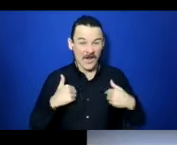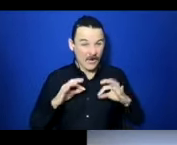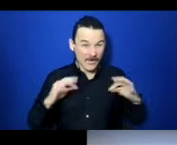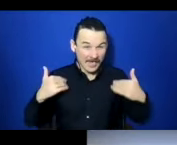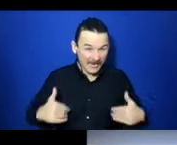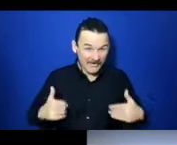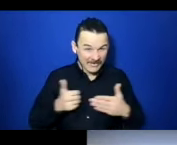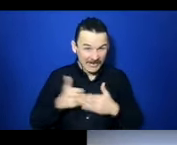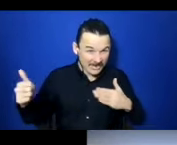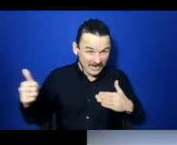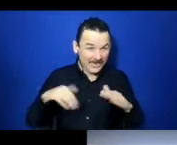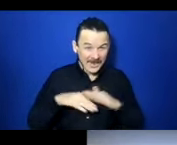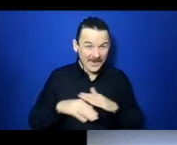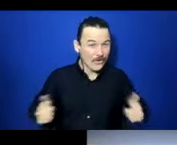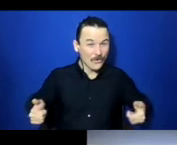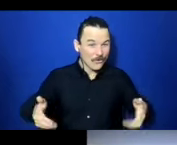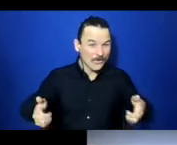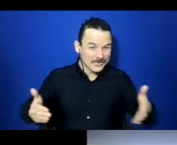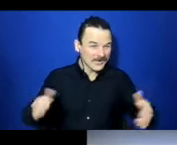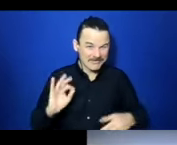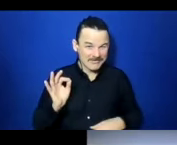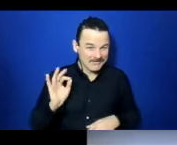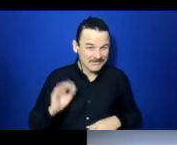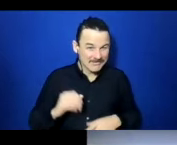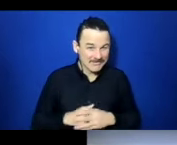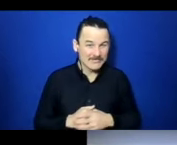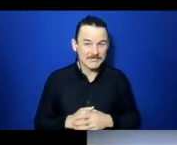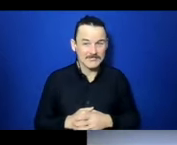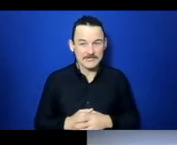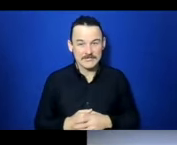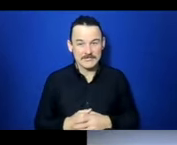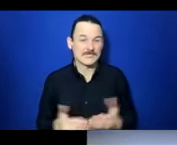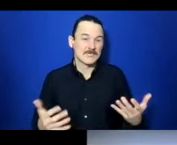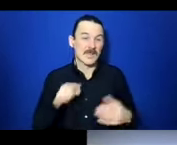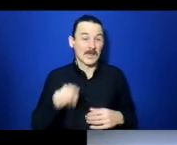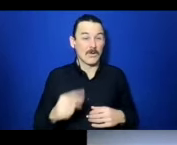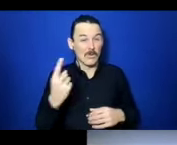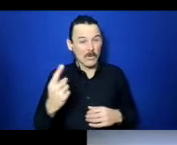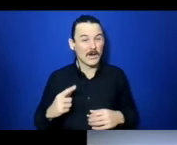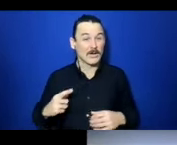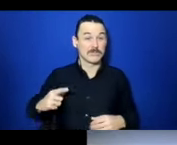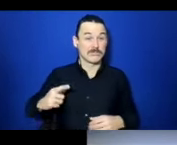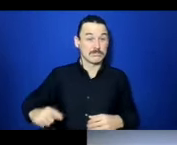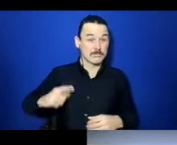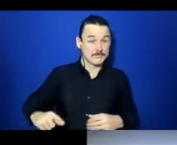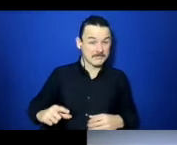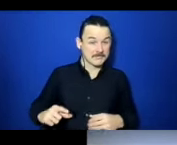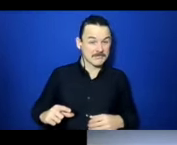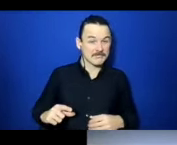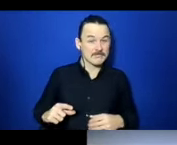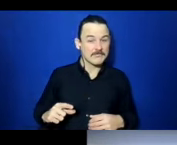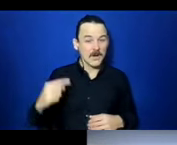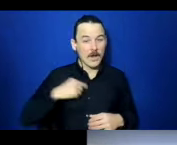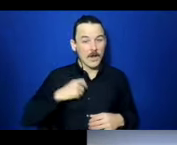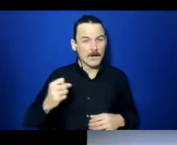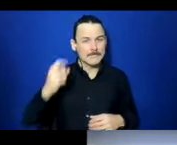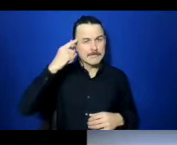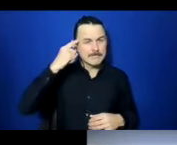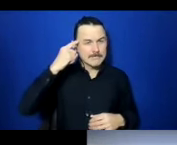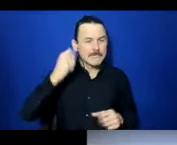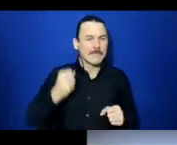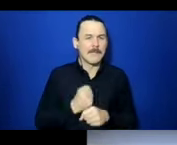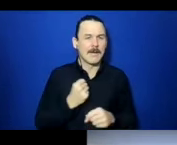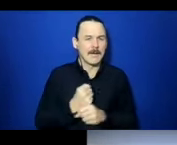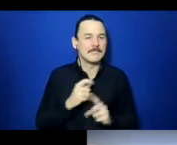and and so that was one of the reasons why I developed Puffin, was so people